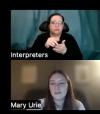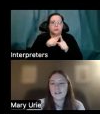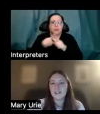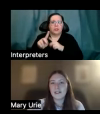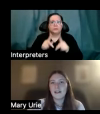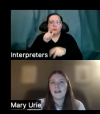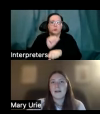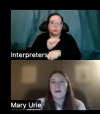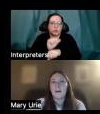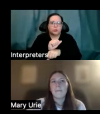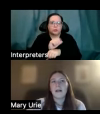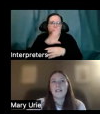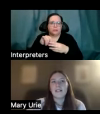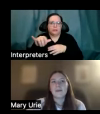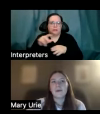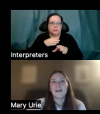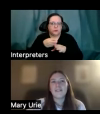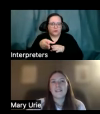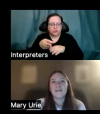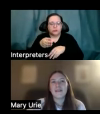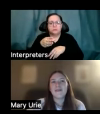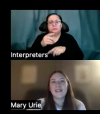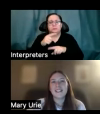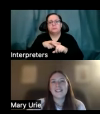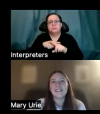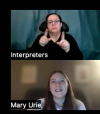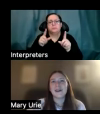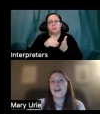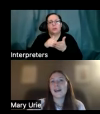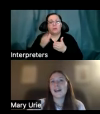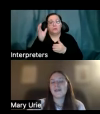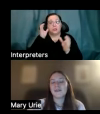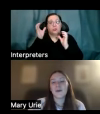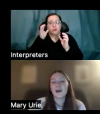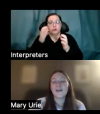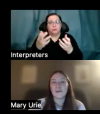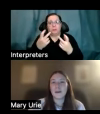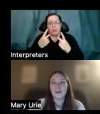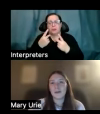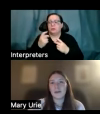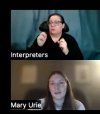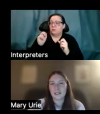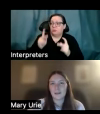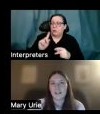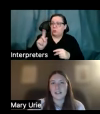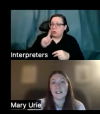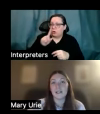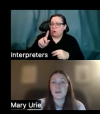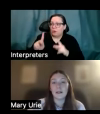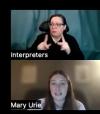profession. But what we often hear from them is Okay, so where are the people who are experiencing this, we want to